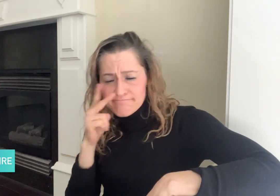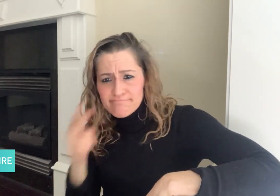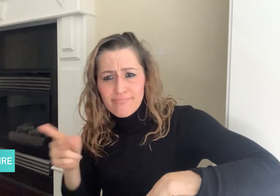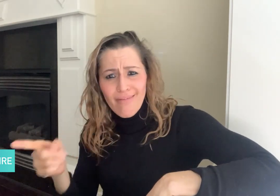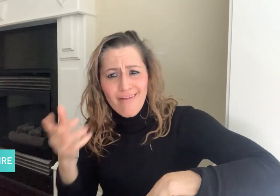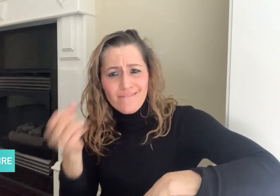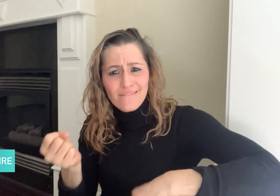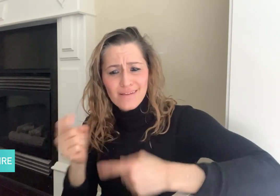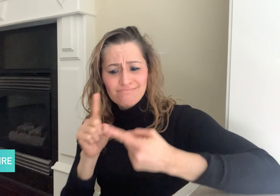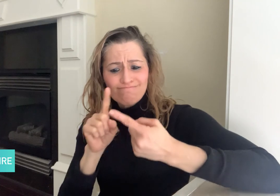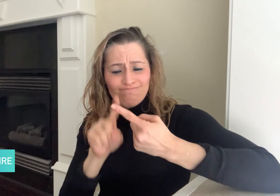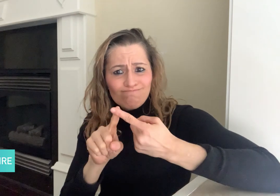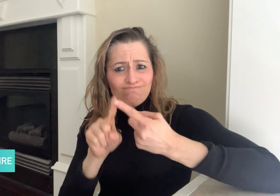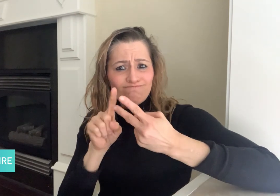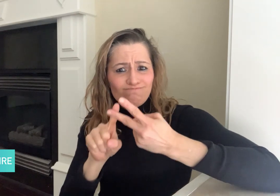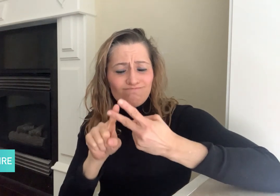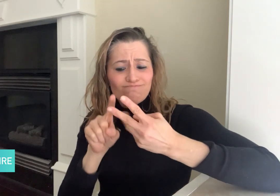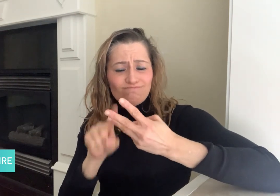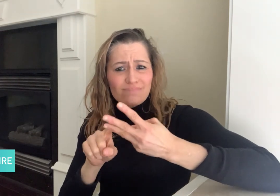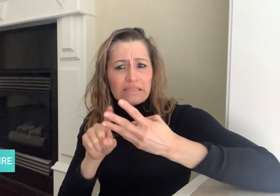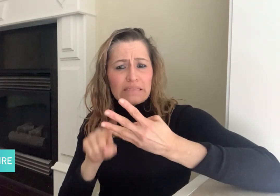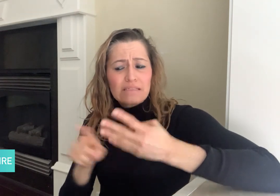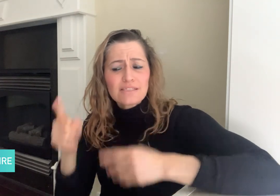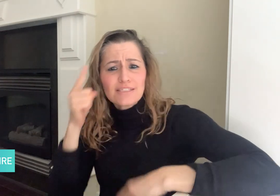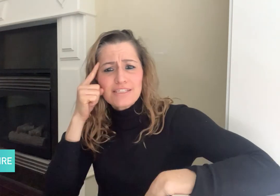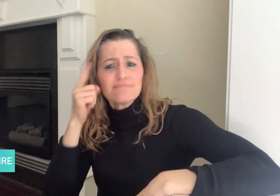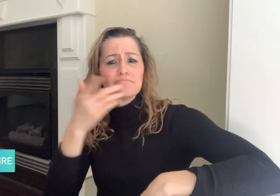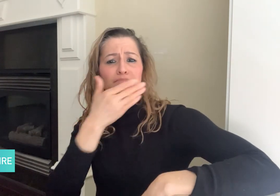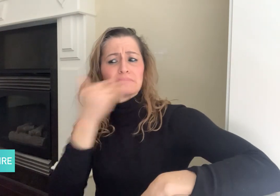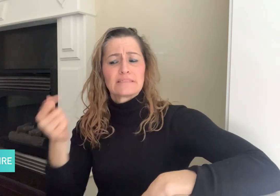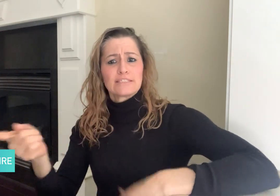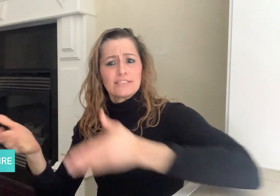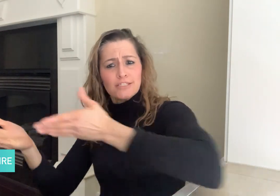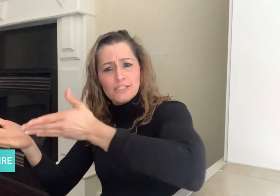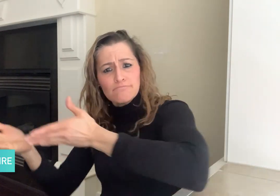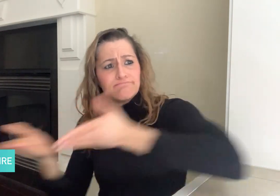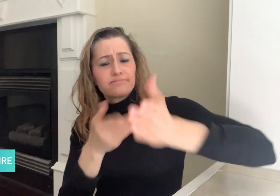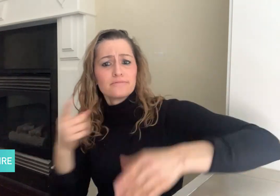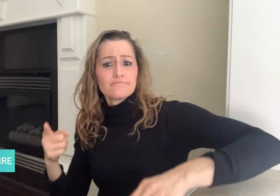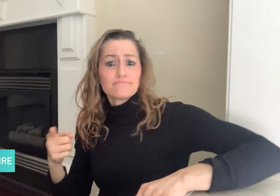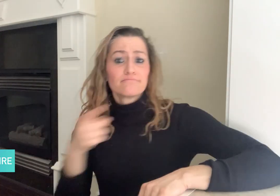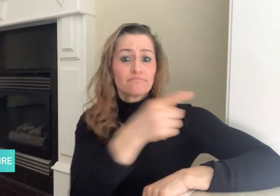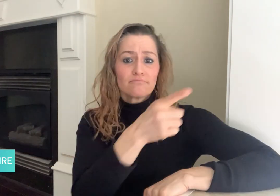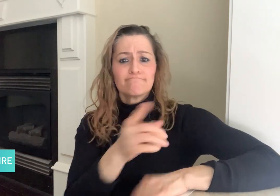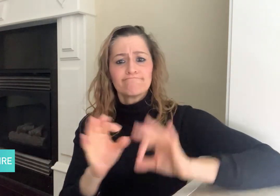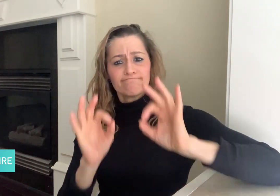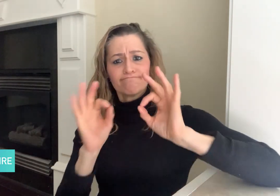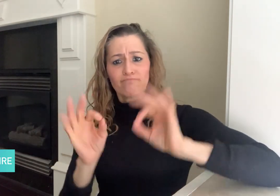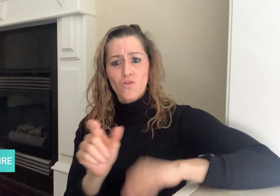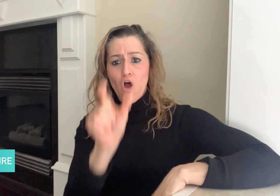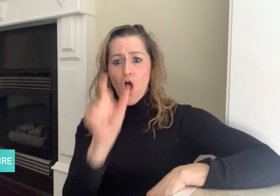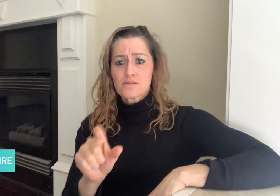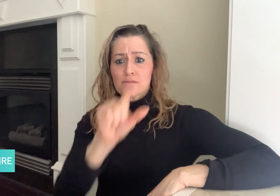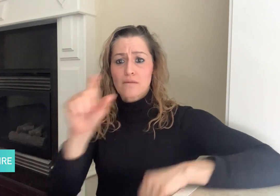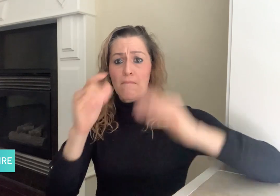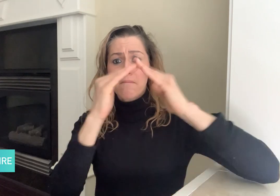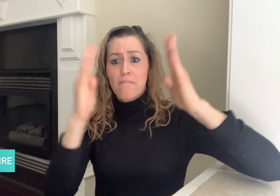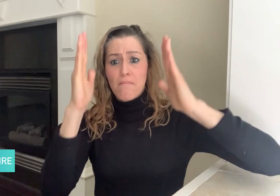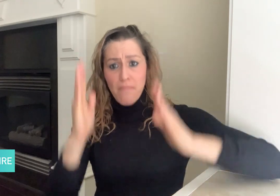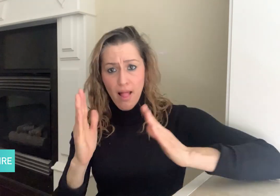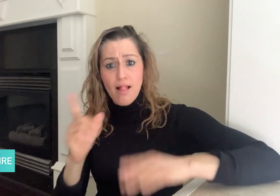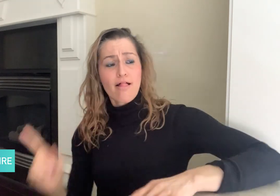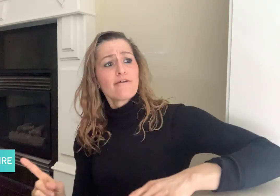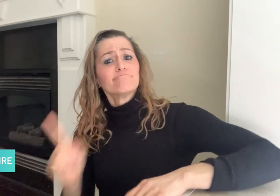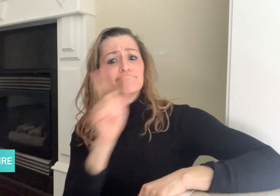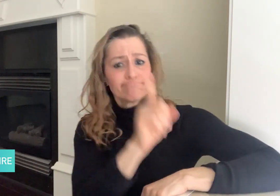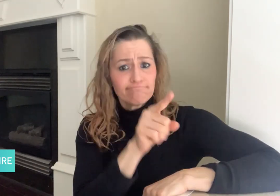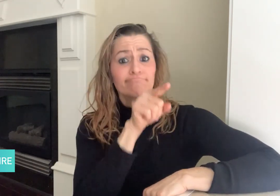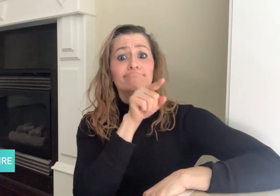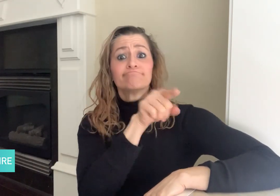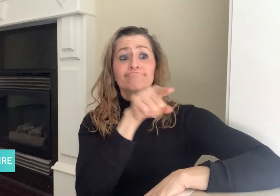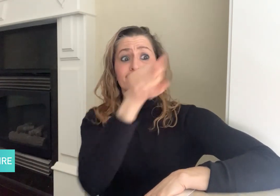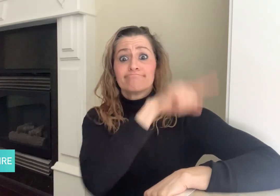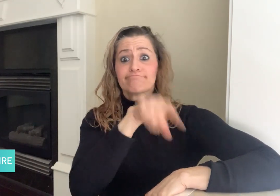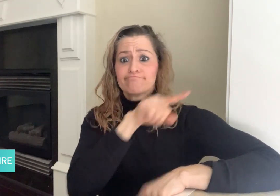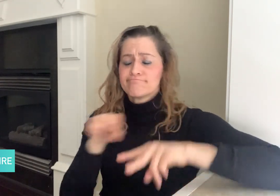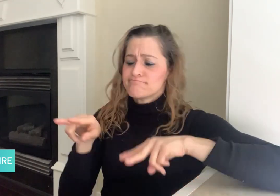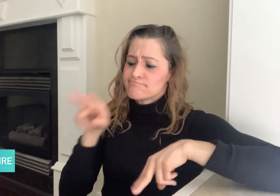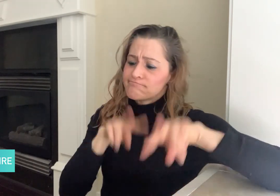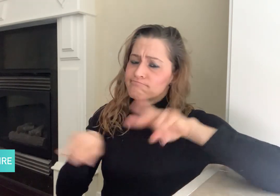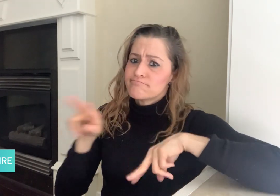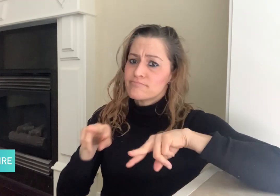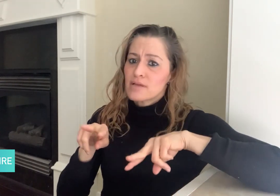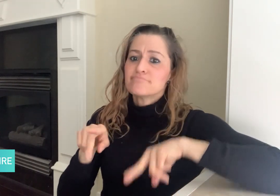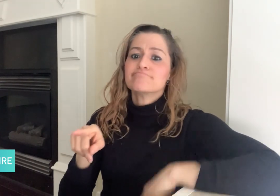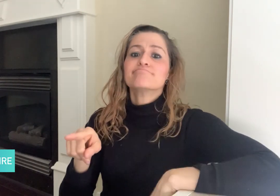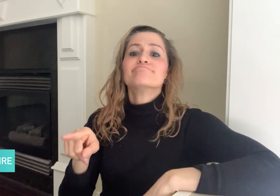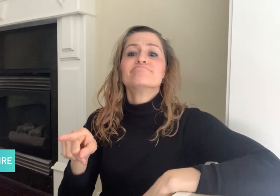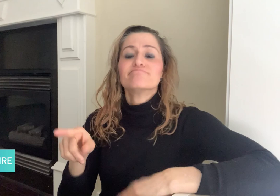She had symptoms and eventually was diagnosed to have coronavirus.